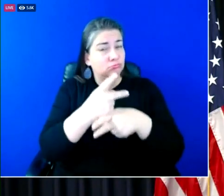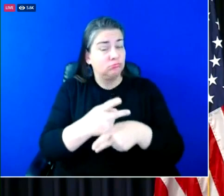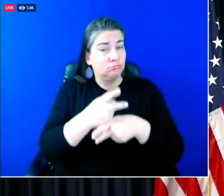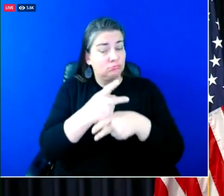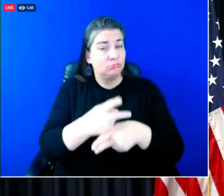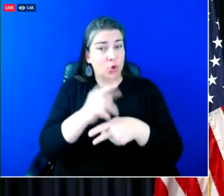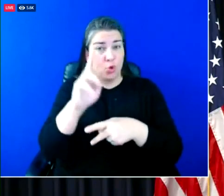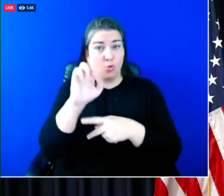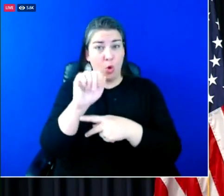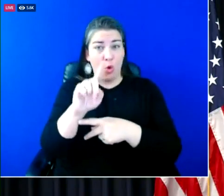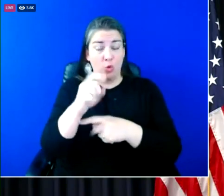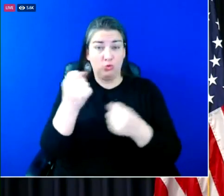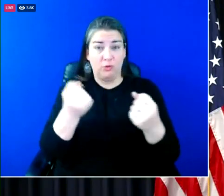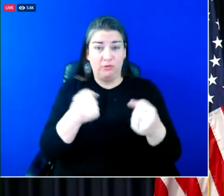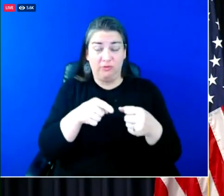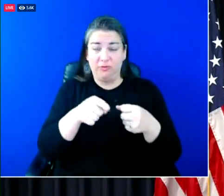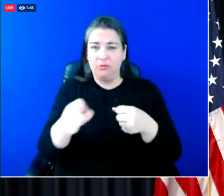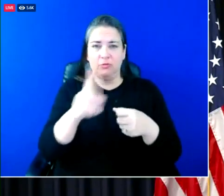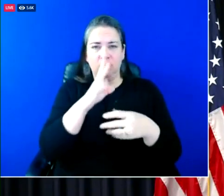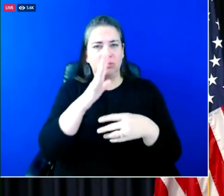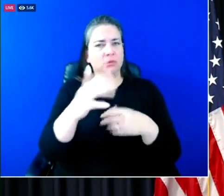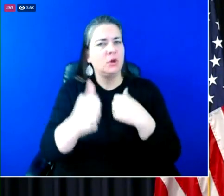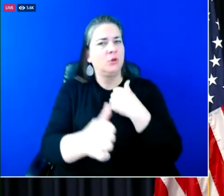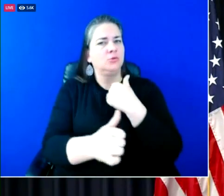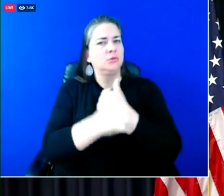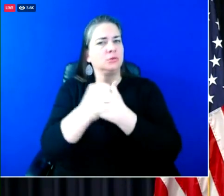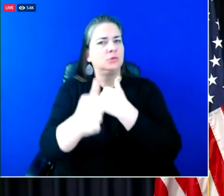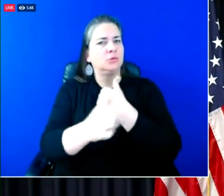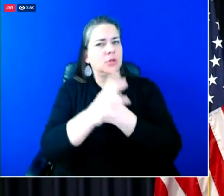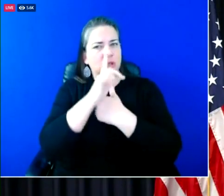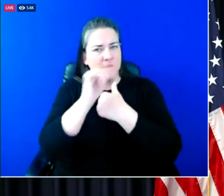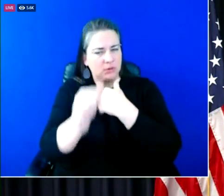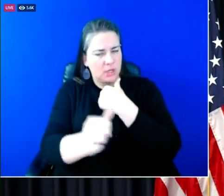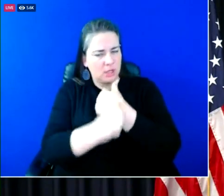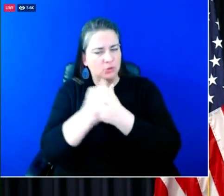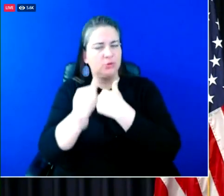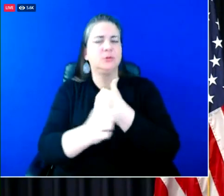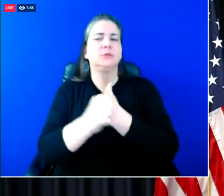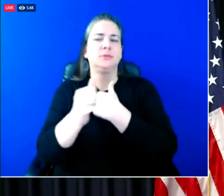hazardous. They will be hazardous in some areas. Please stay off the